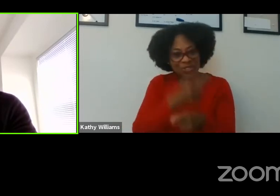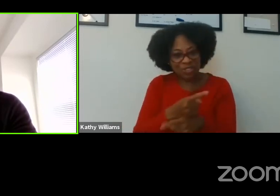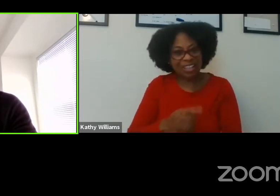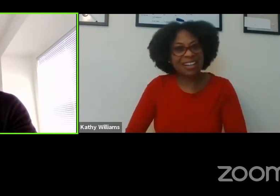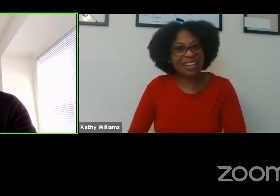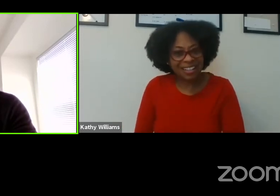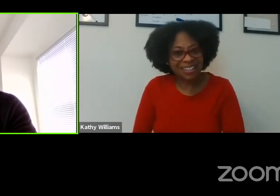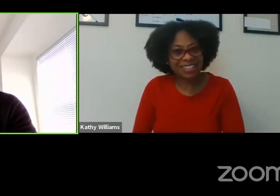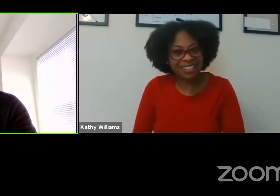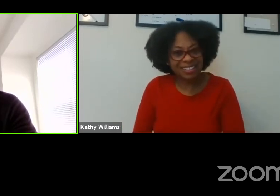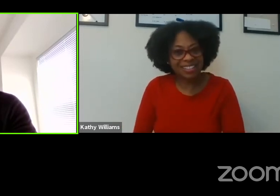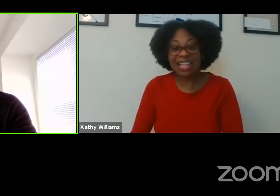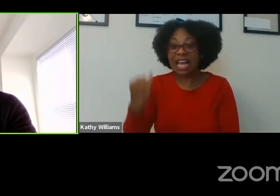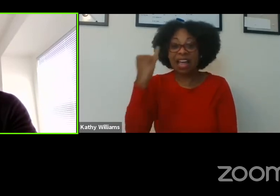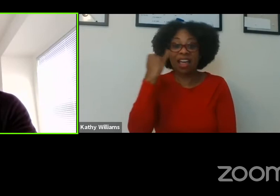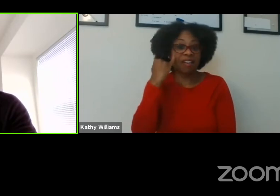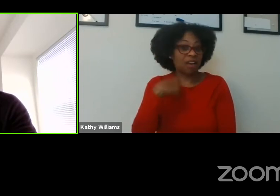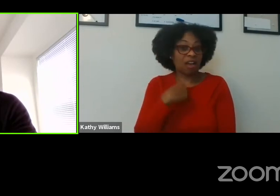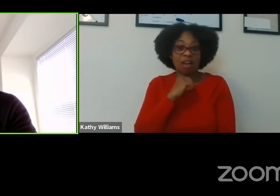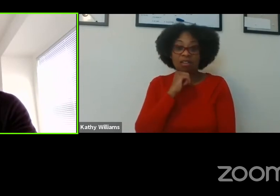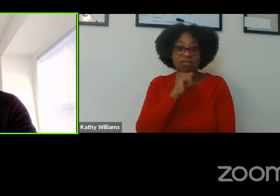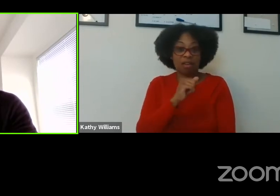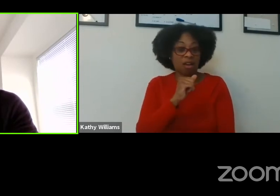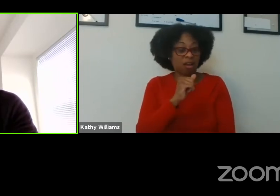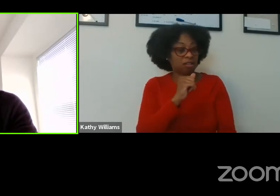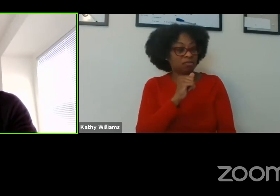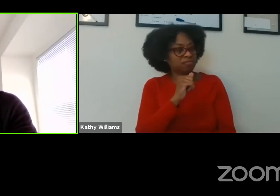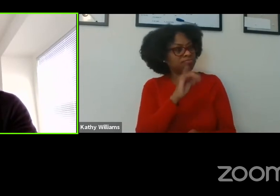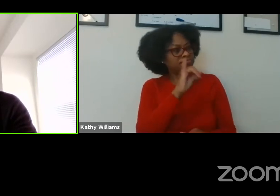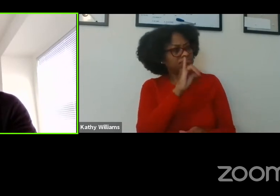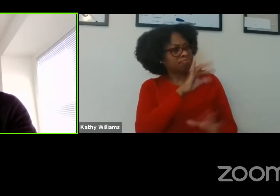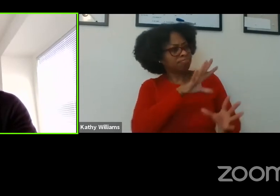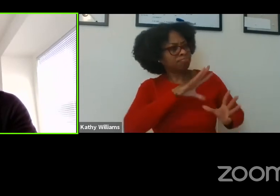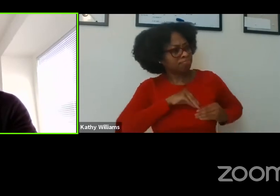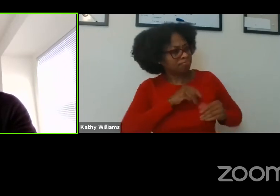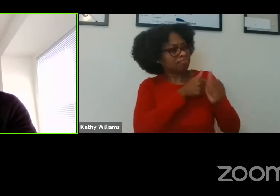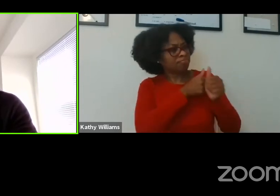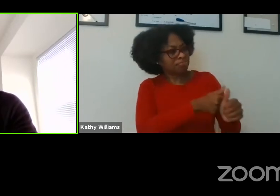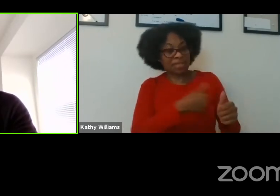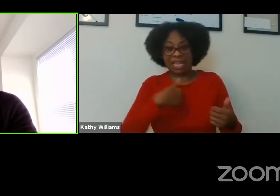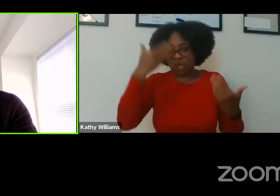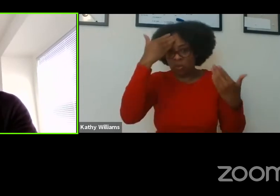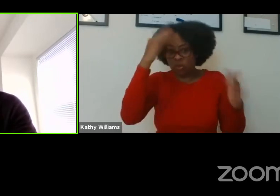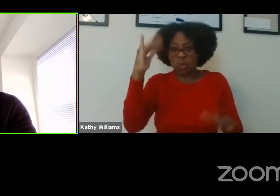If I hadn't leaned into it, I don't know if I would ever have accomplished that.